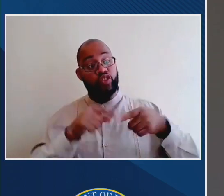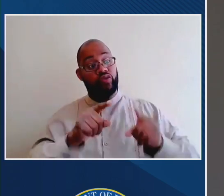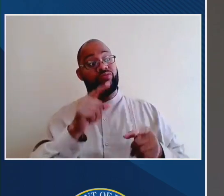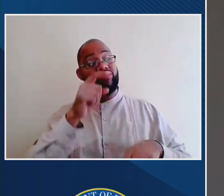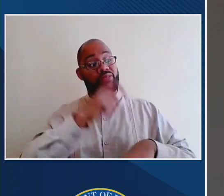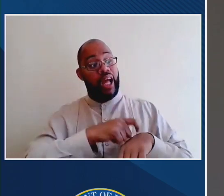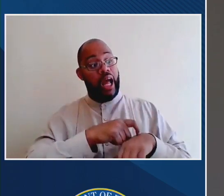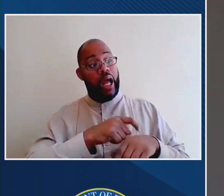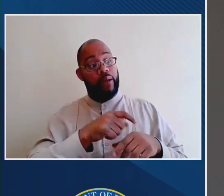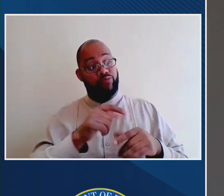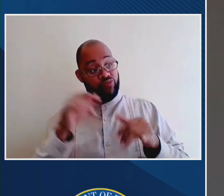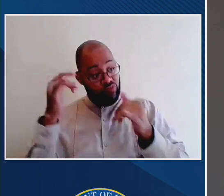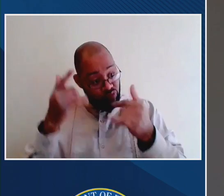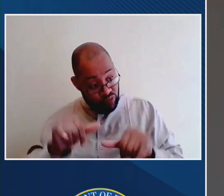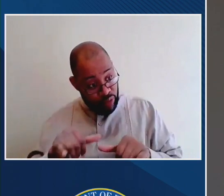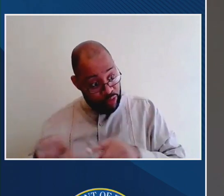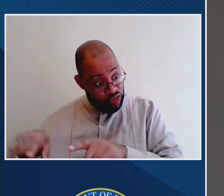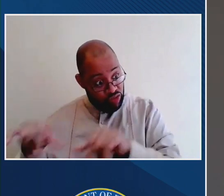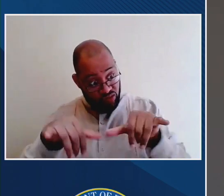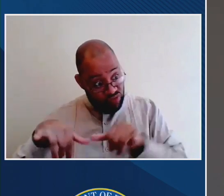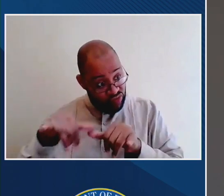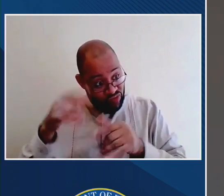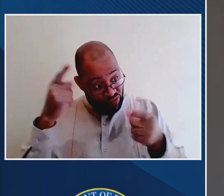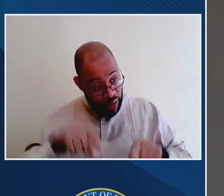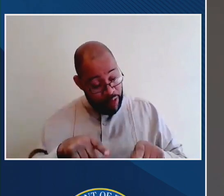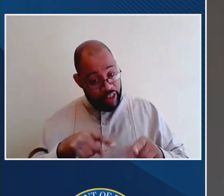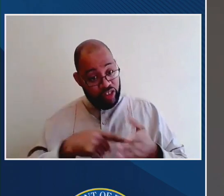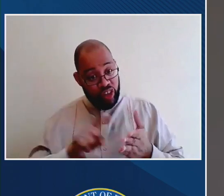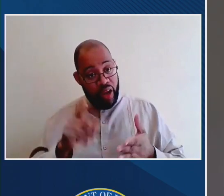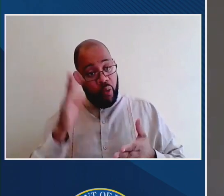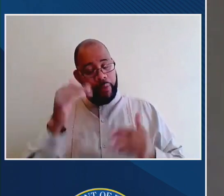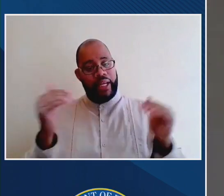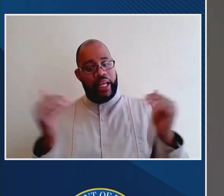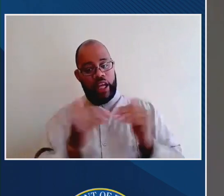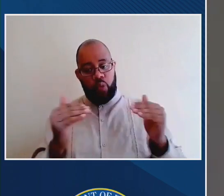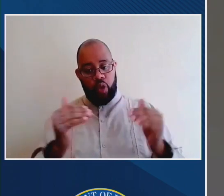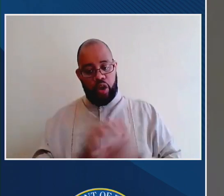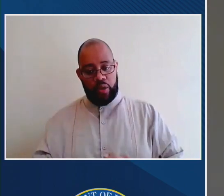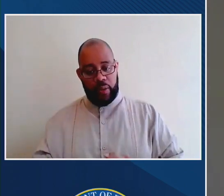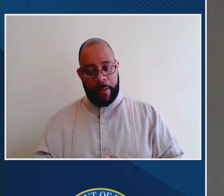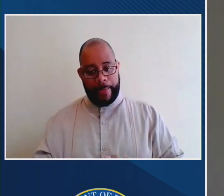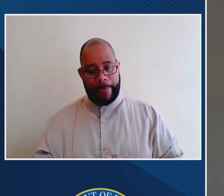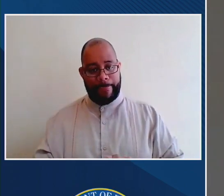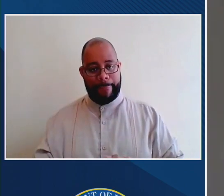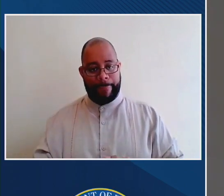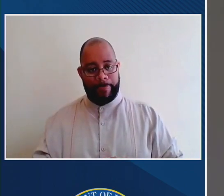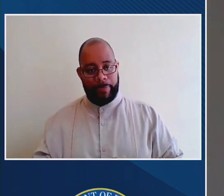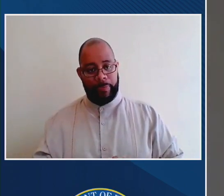will be the equivalent to not dissenting